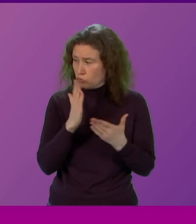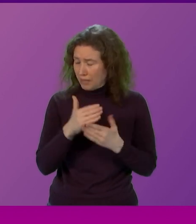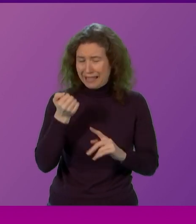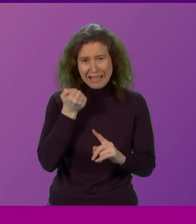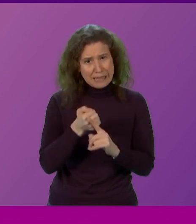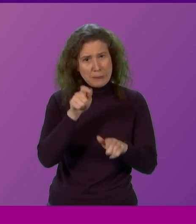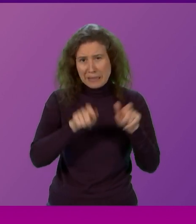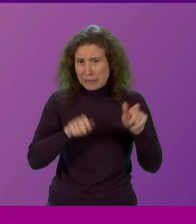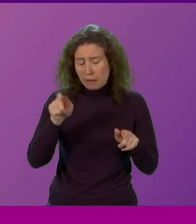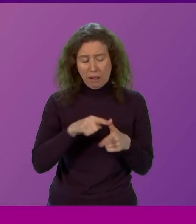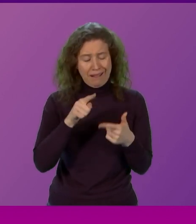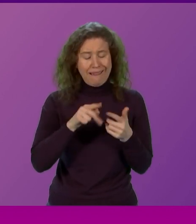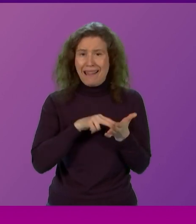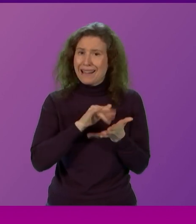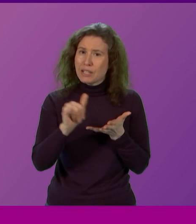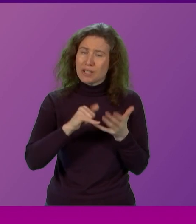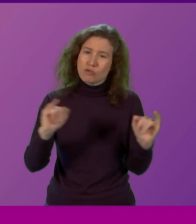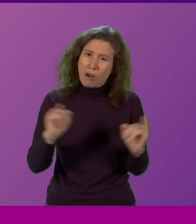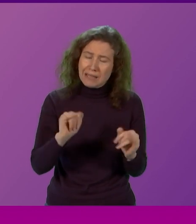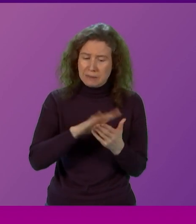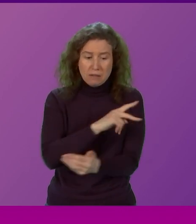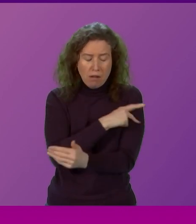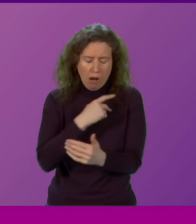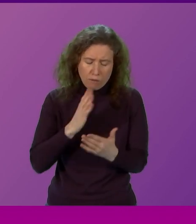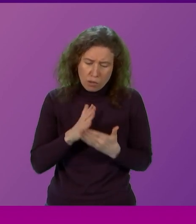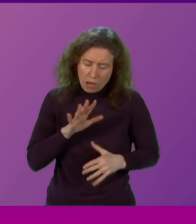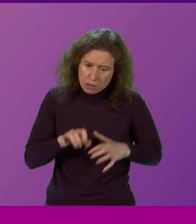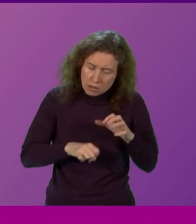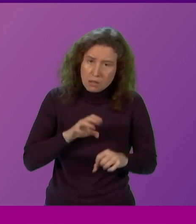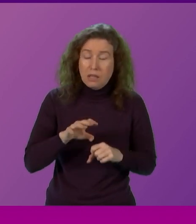service crisis that is pushing staff to breaking point and putting patients’ lives at risk;